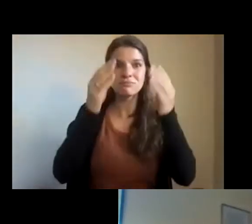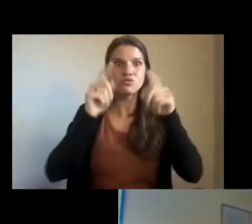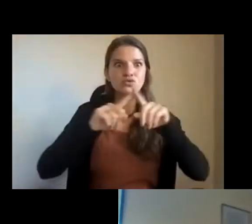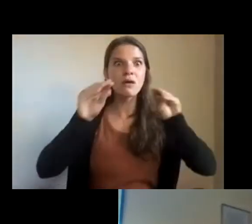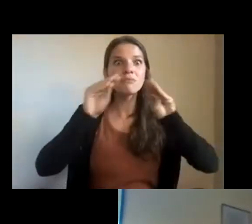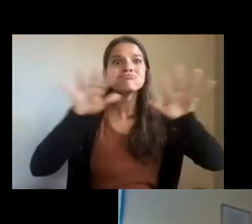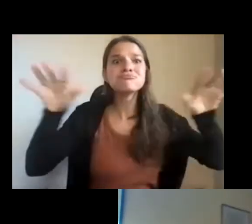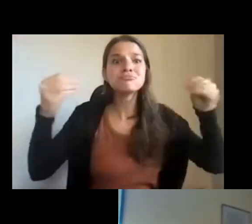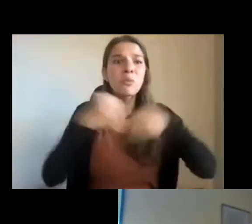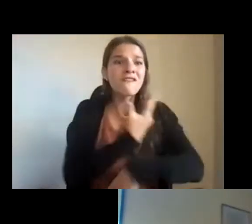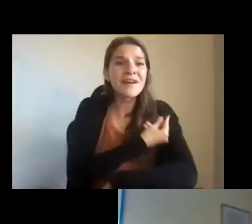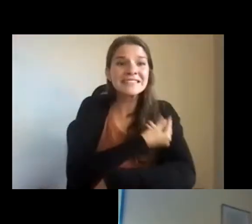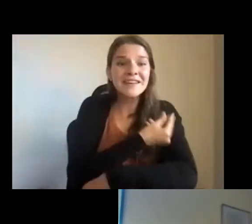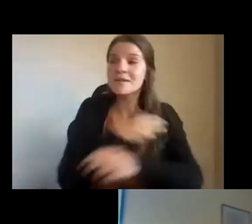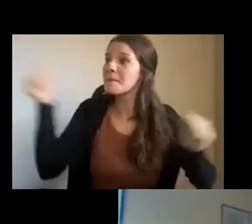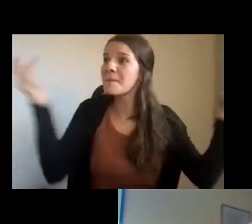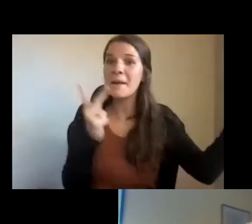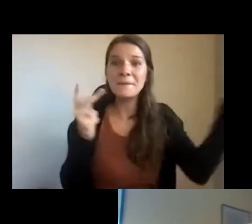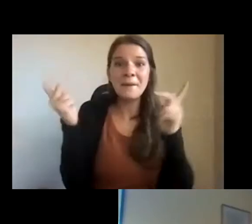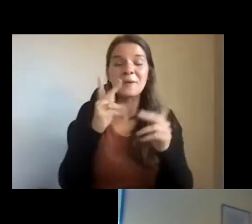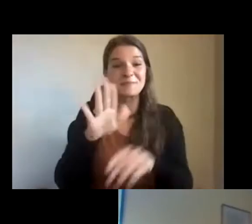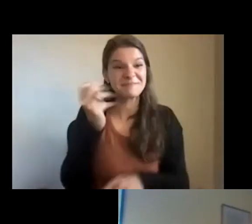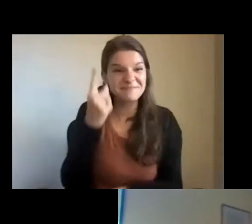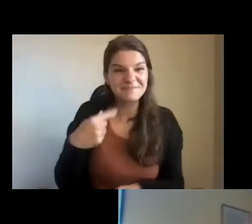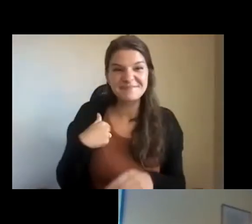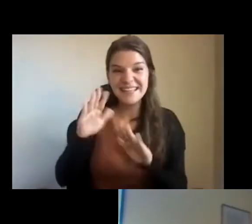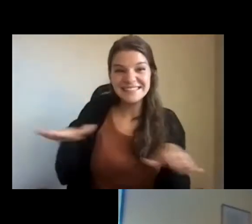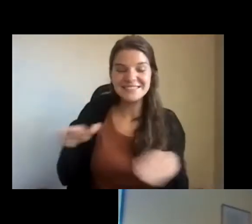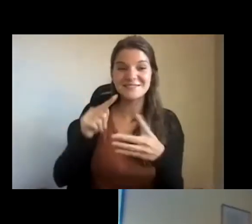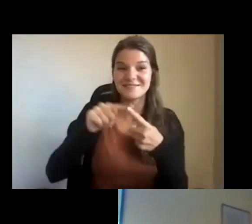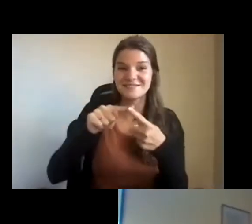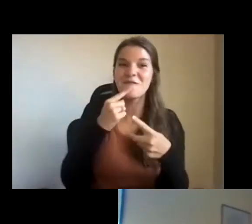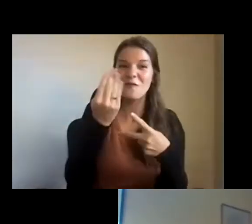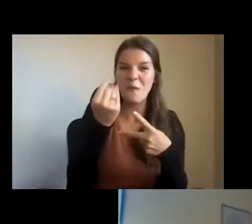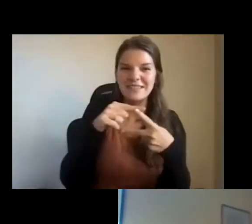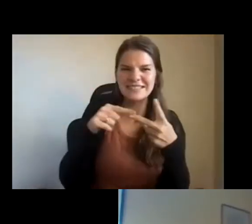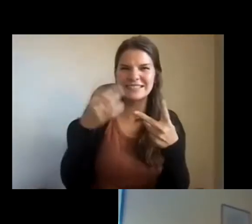I think I know because I have a 14 and a 17 year old at home. I think it was April where we